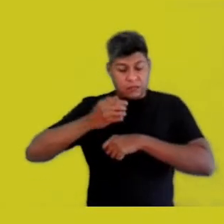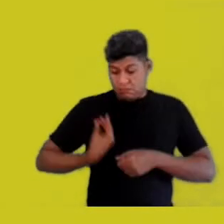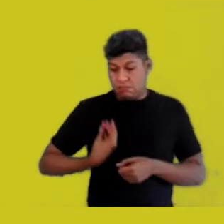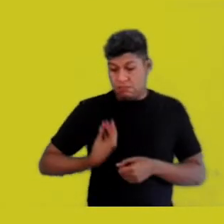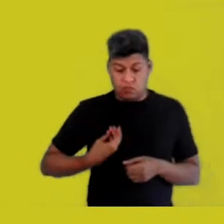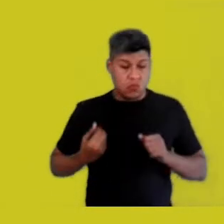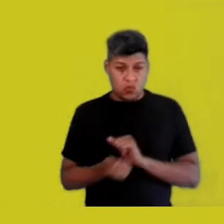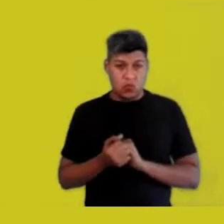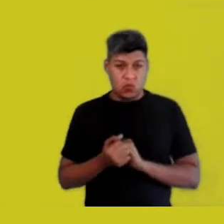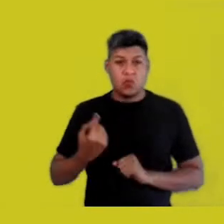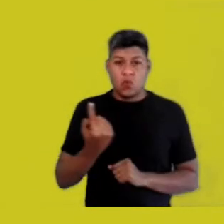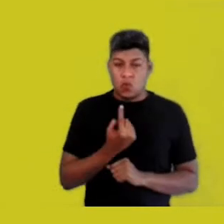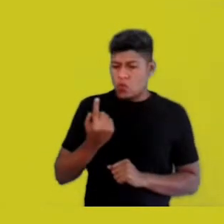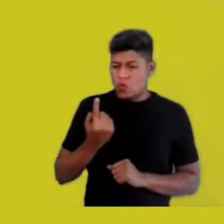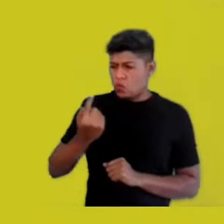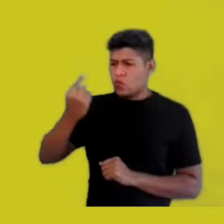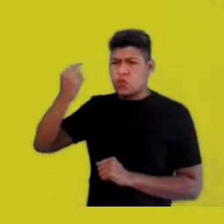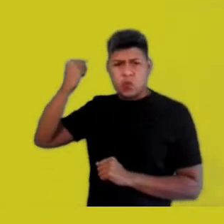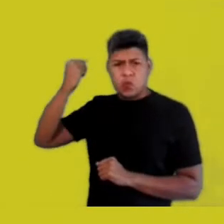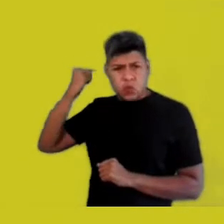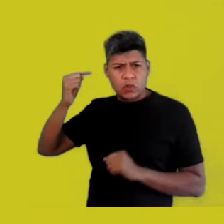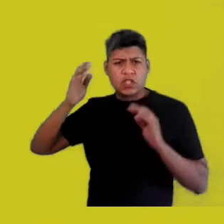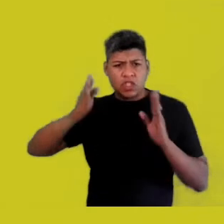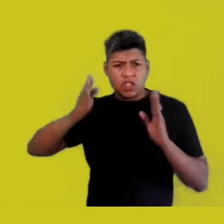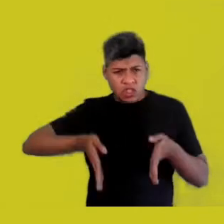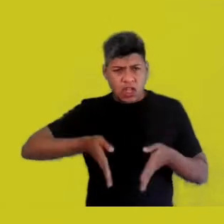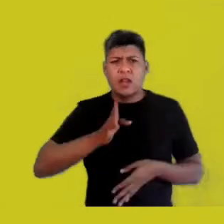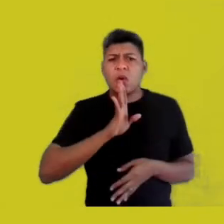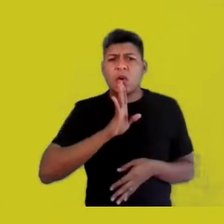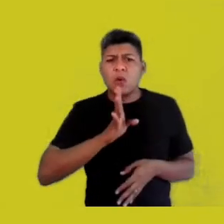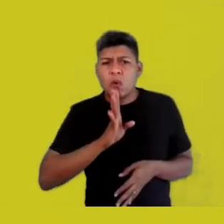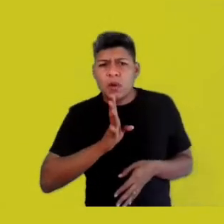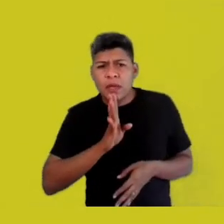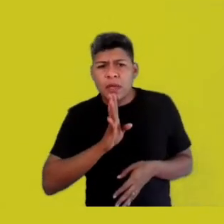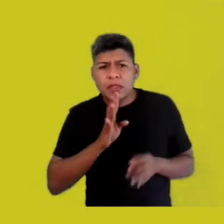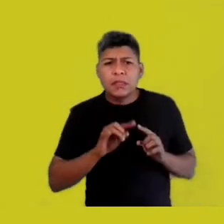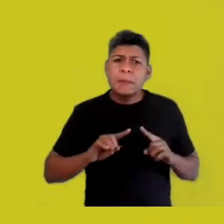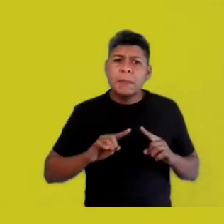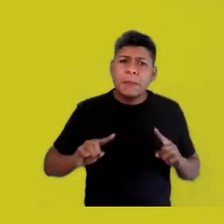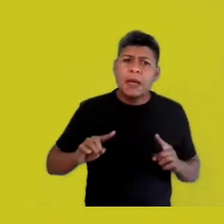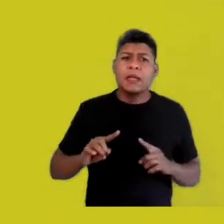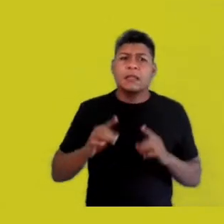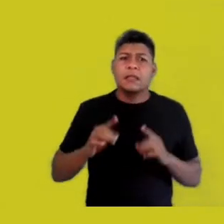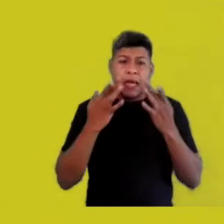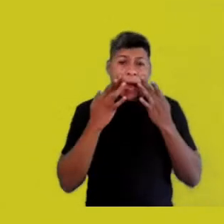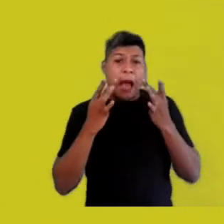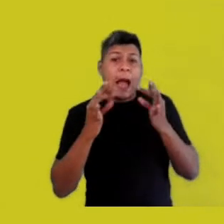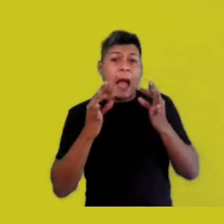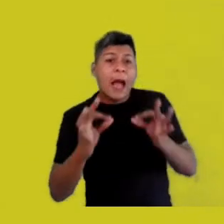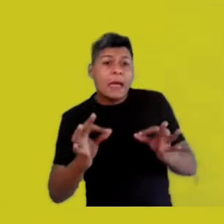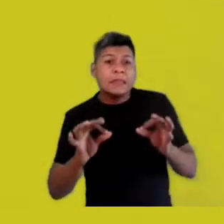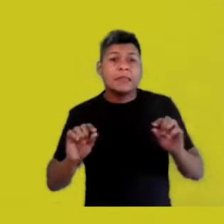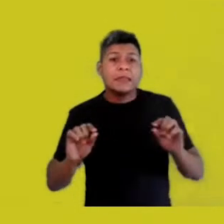you probably know him well, but I remind you that Tiganá